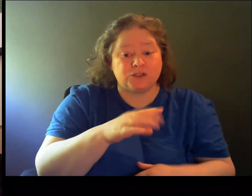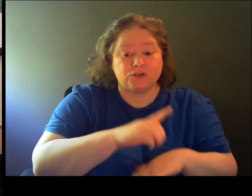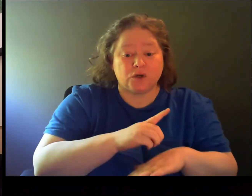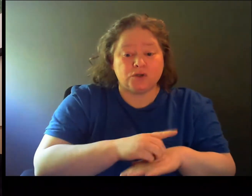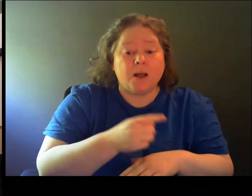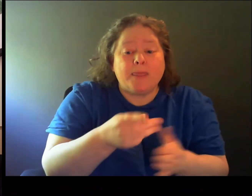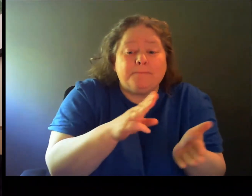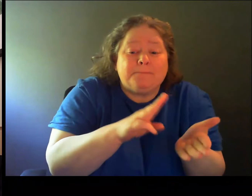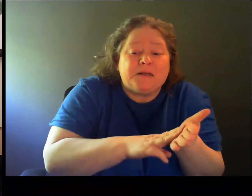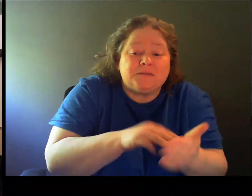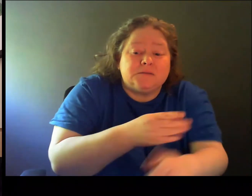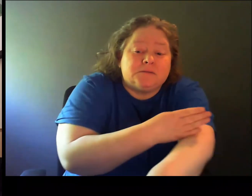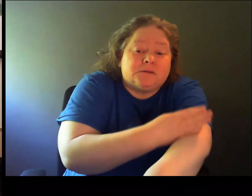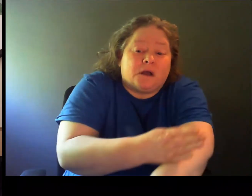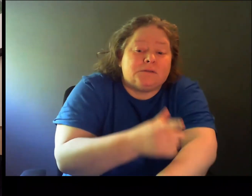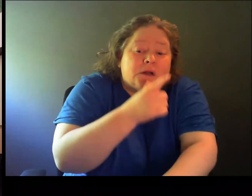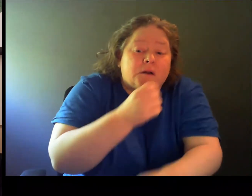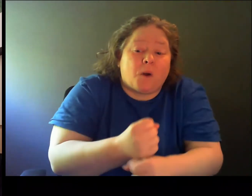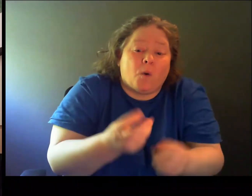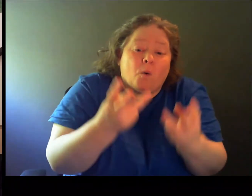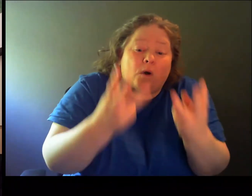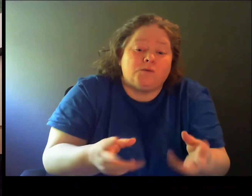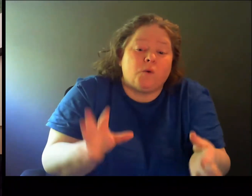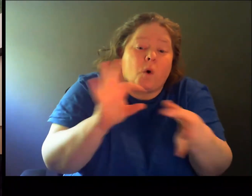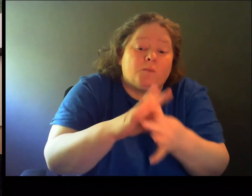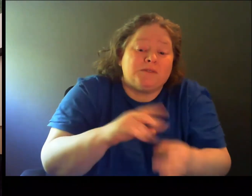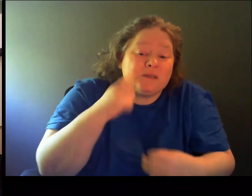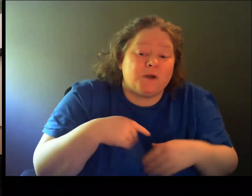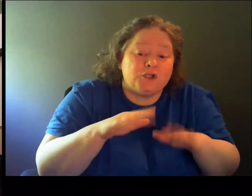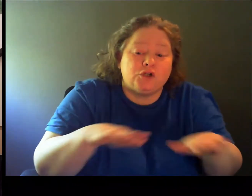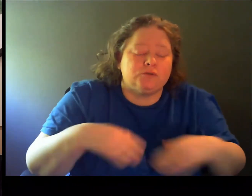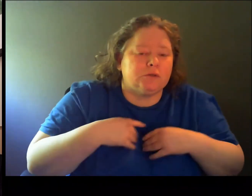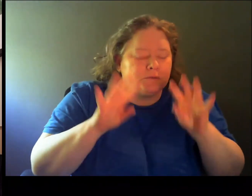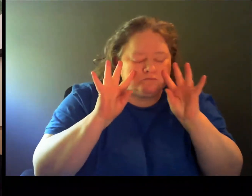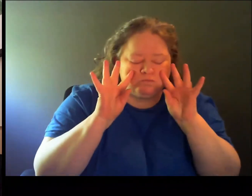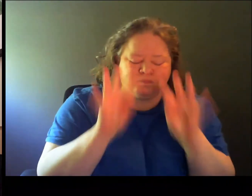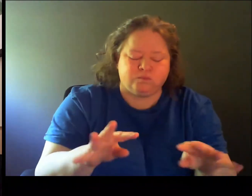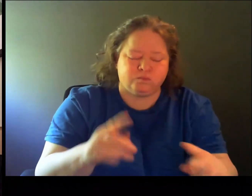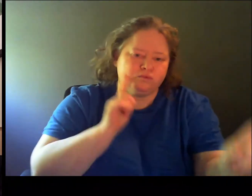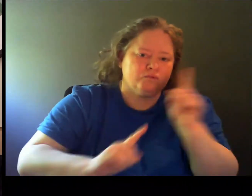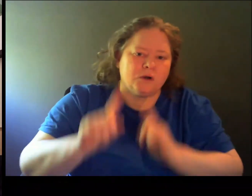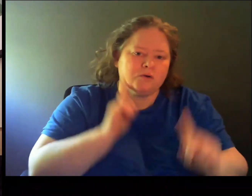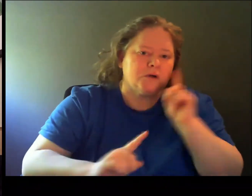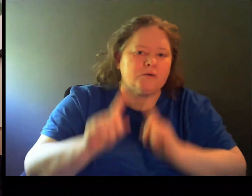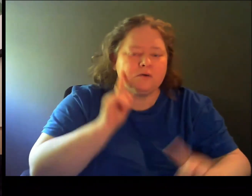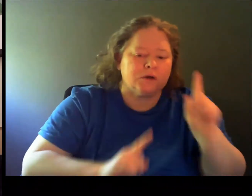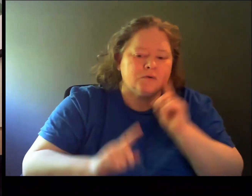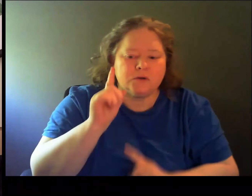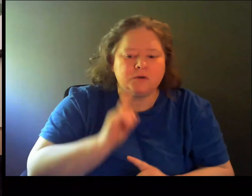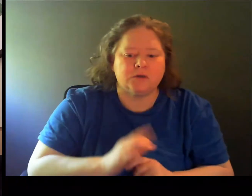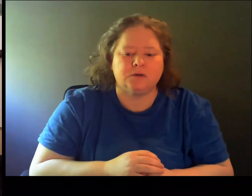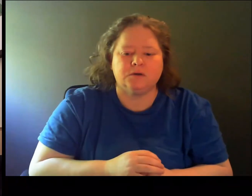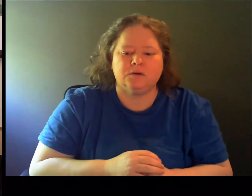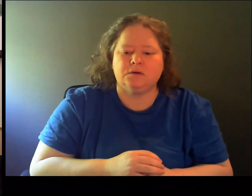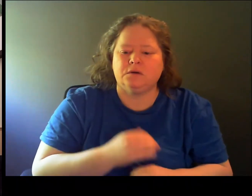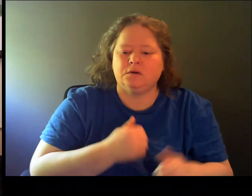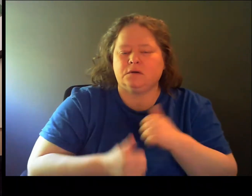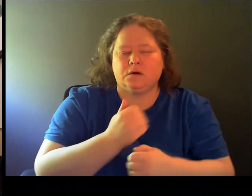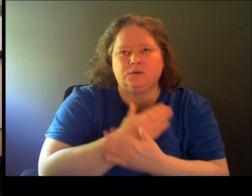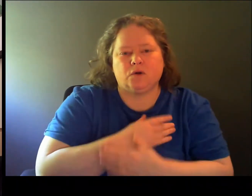the minute I started talking about wanting to go home to see my kids, I started crying!